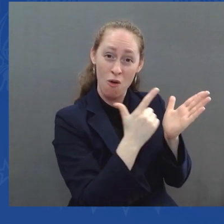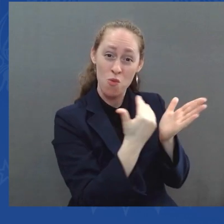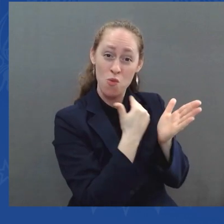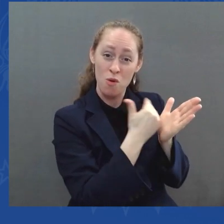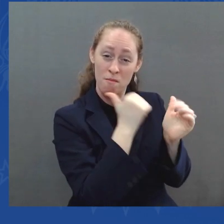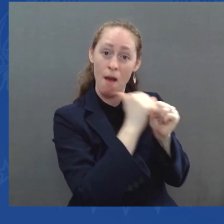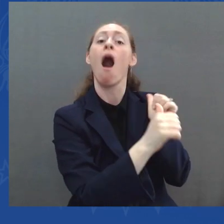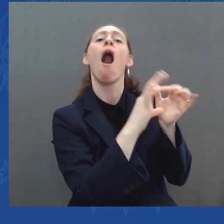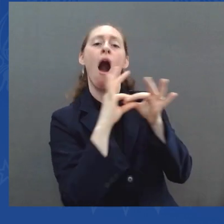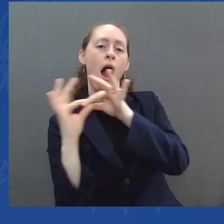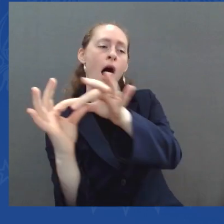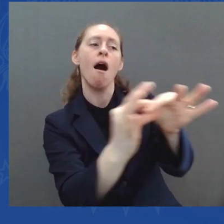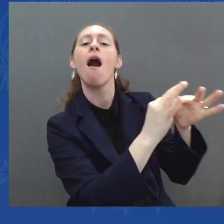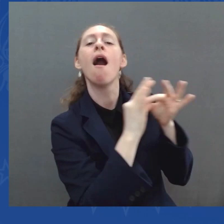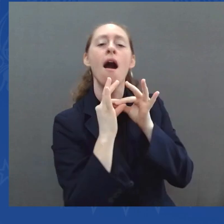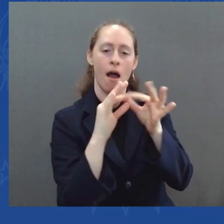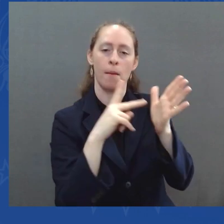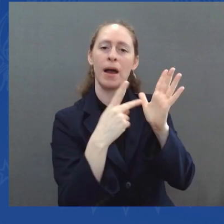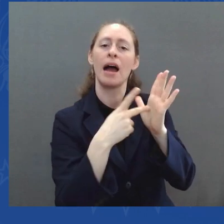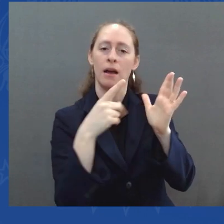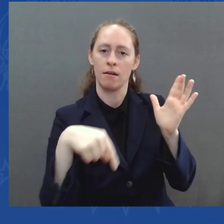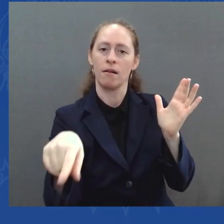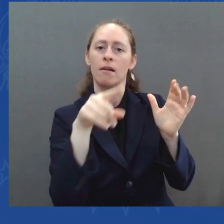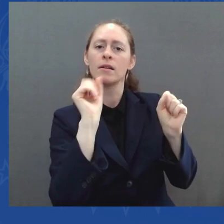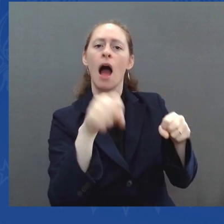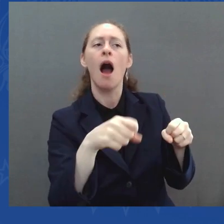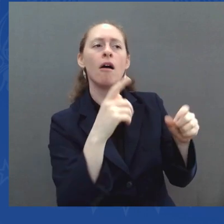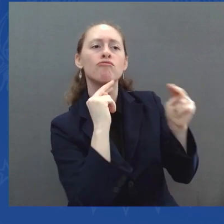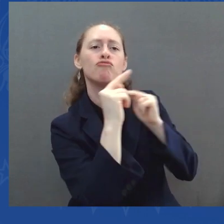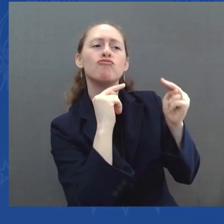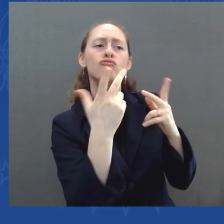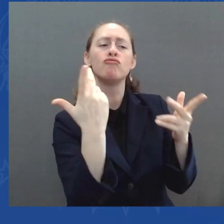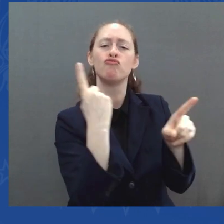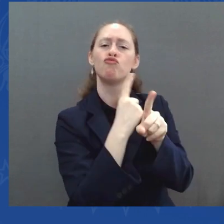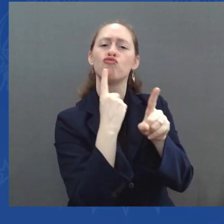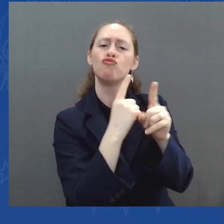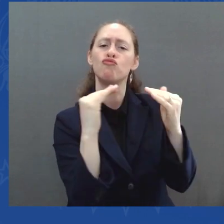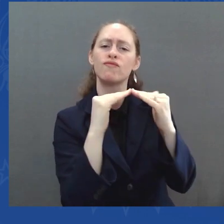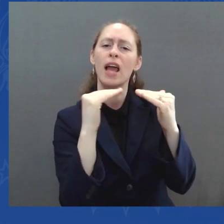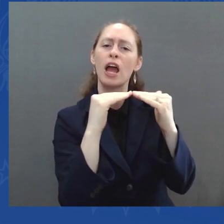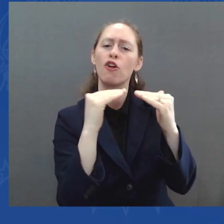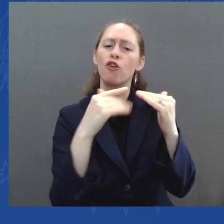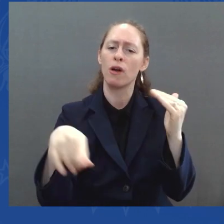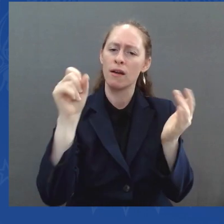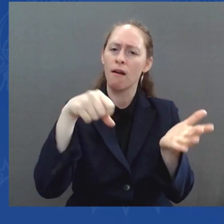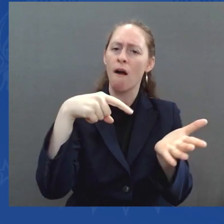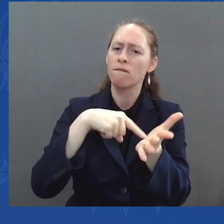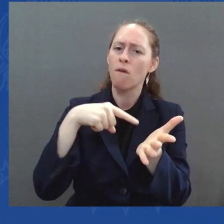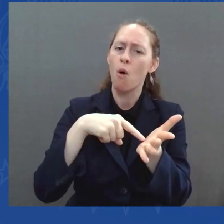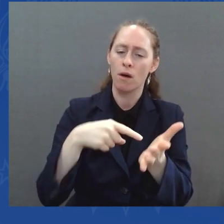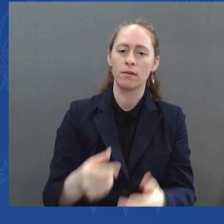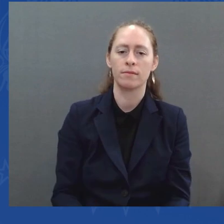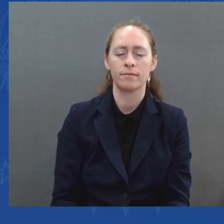to make permanent the ACA subsidies that are included in the American Rescue Plan.